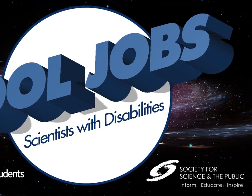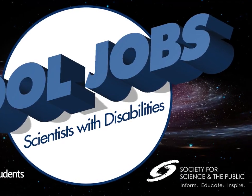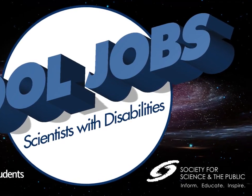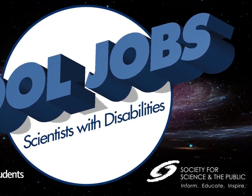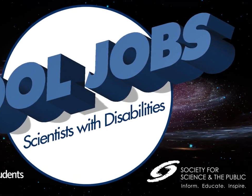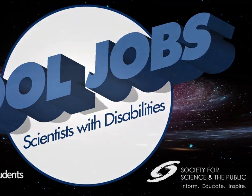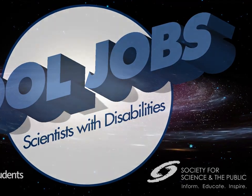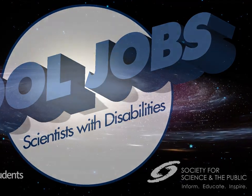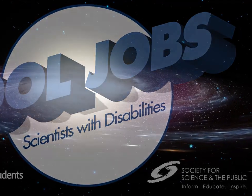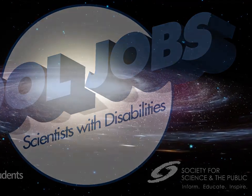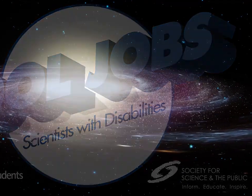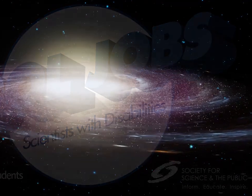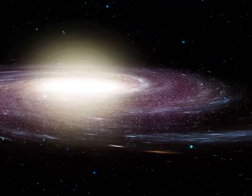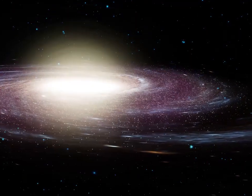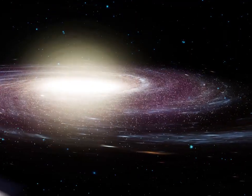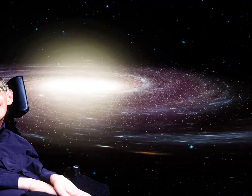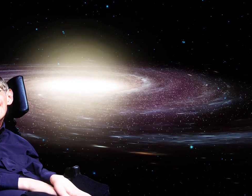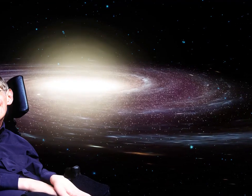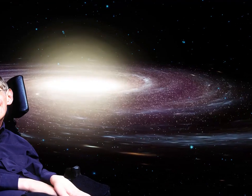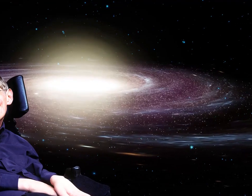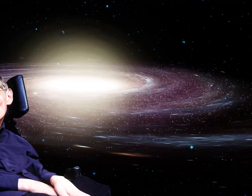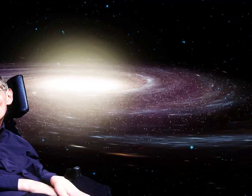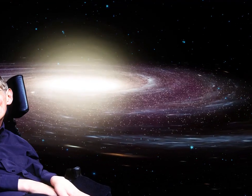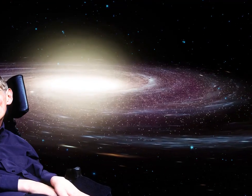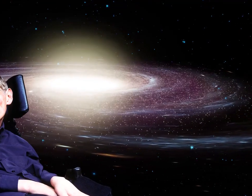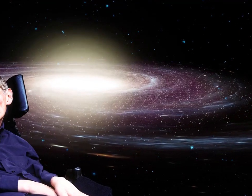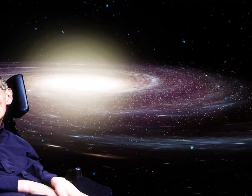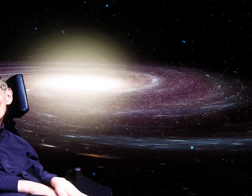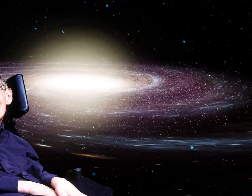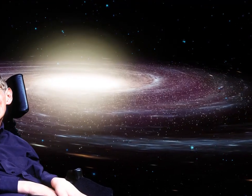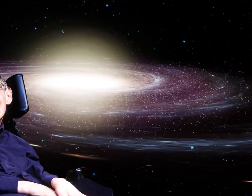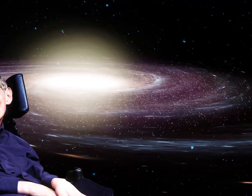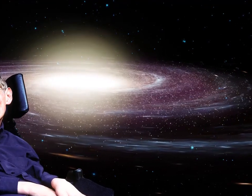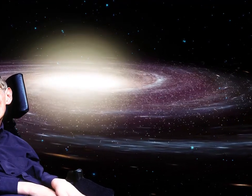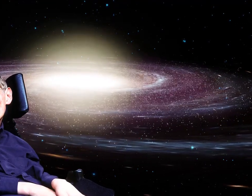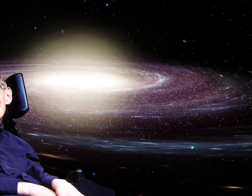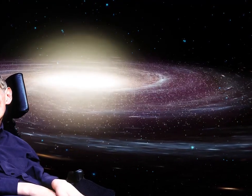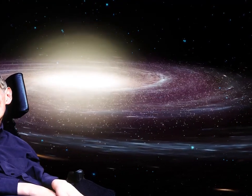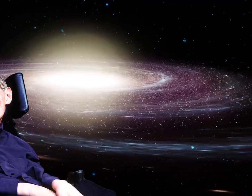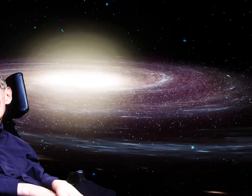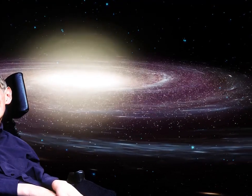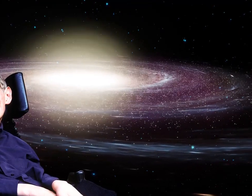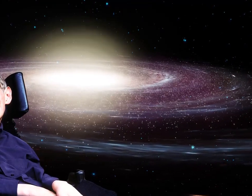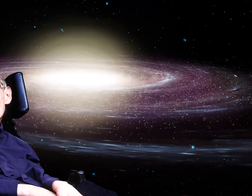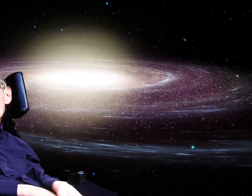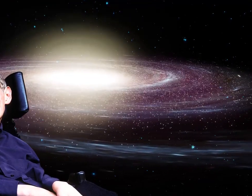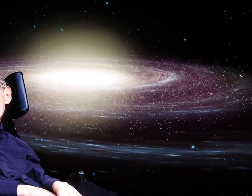When you think of scientists with disabilities, the odds are this guy comes to mind. Stephen Hawking overcame his physical disabilities to become one of the most